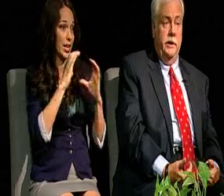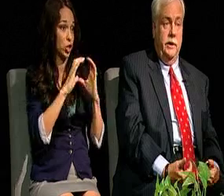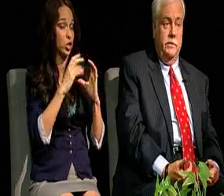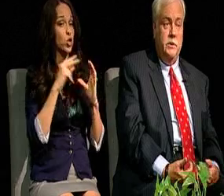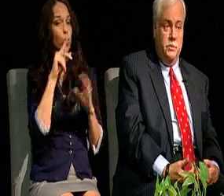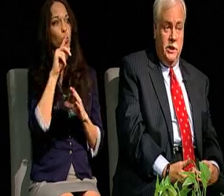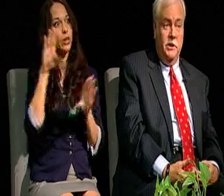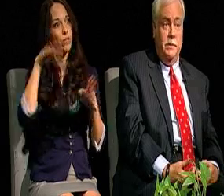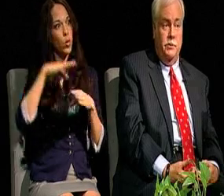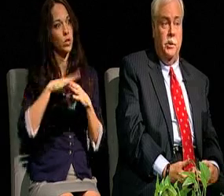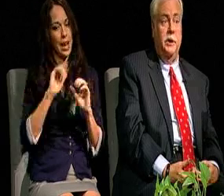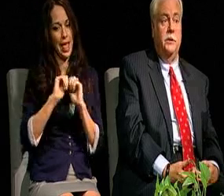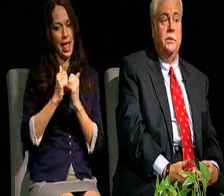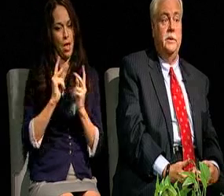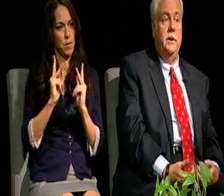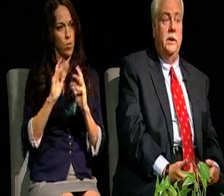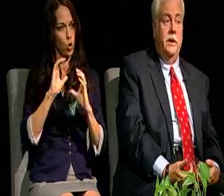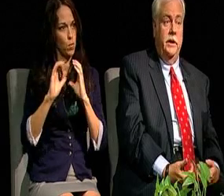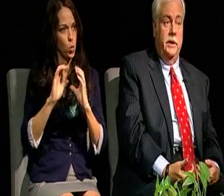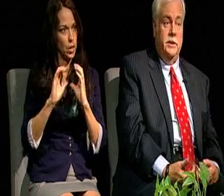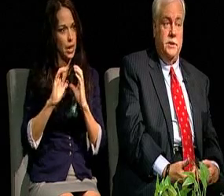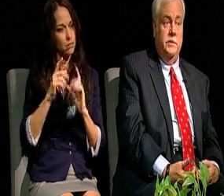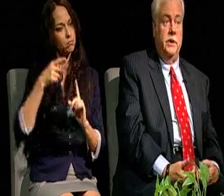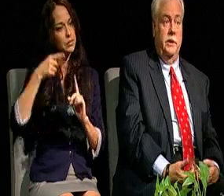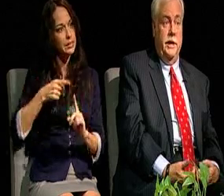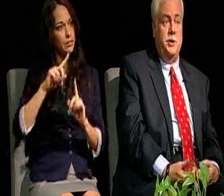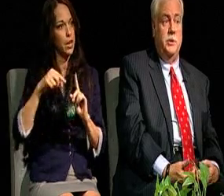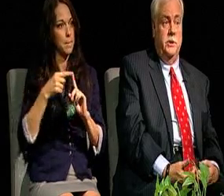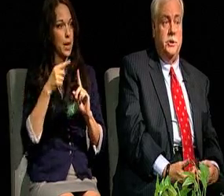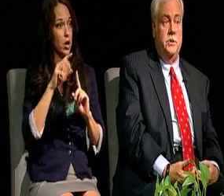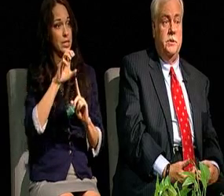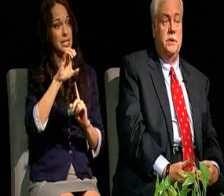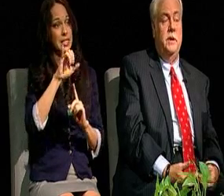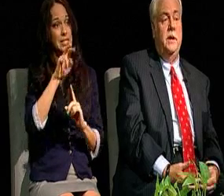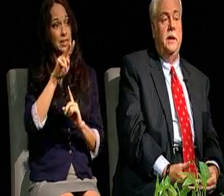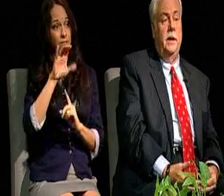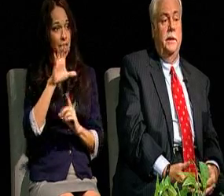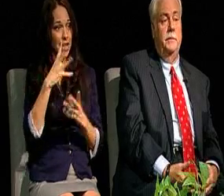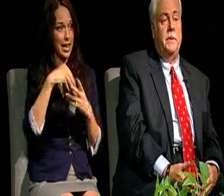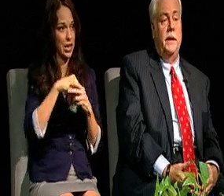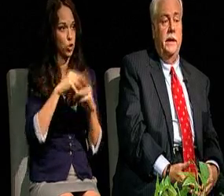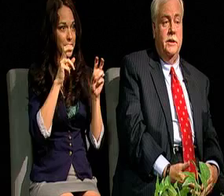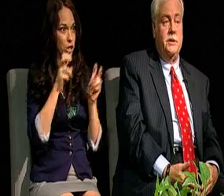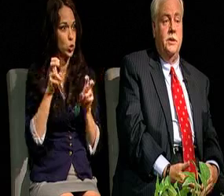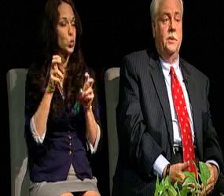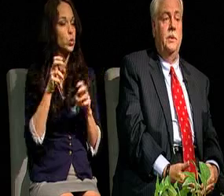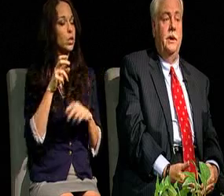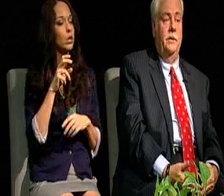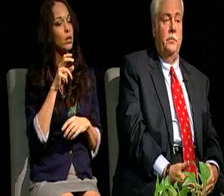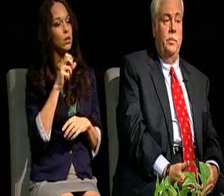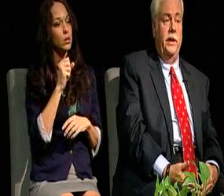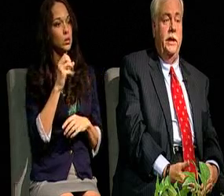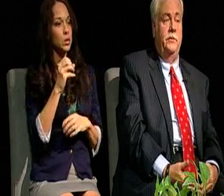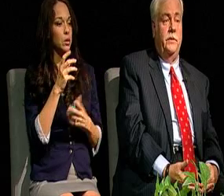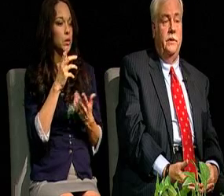and particularly about political and civic engagement issues. And so we have...